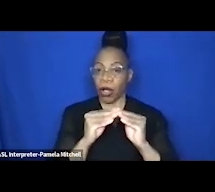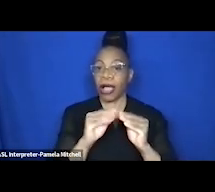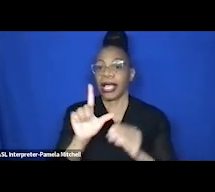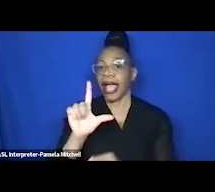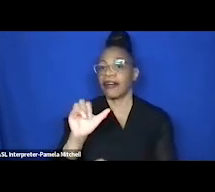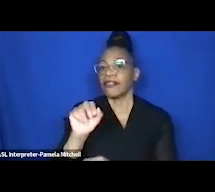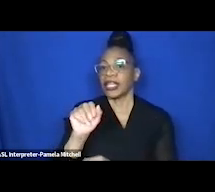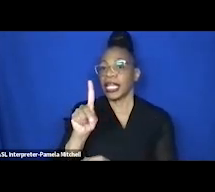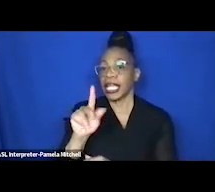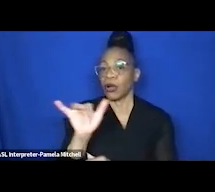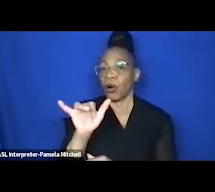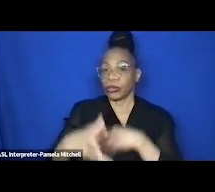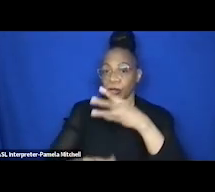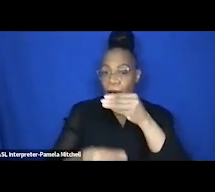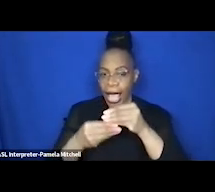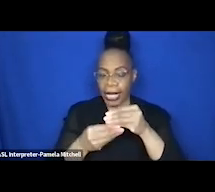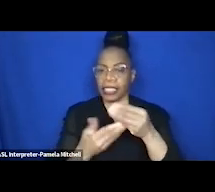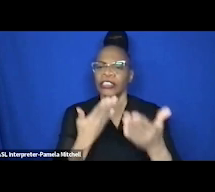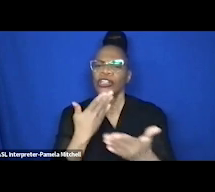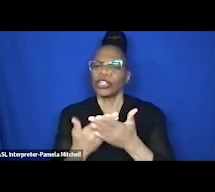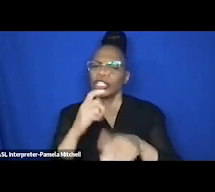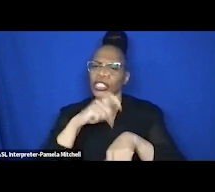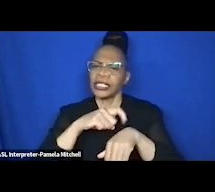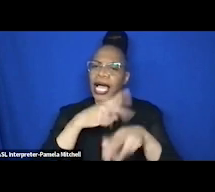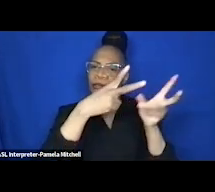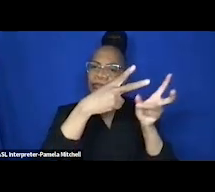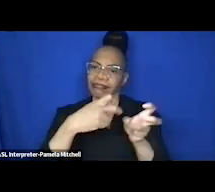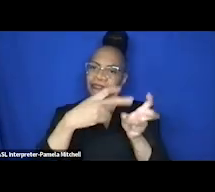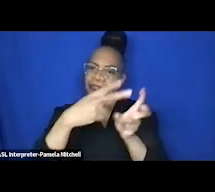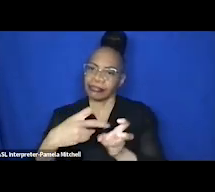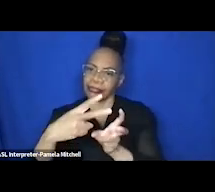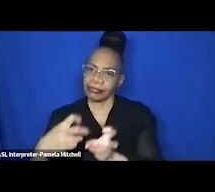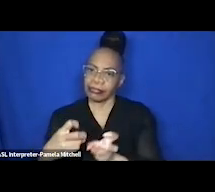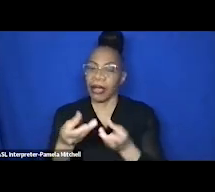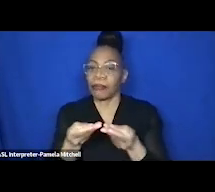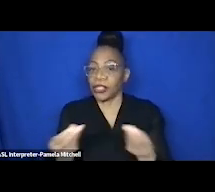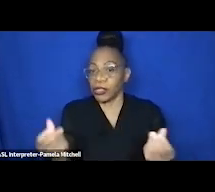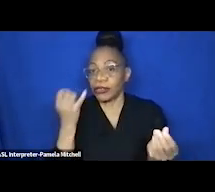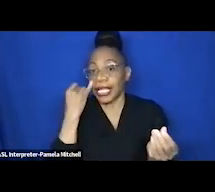So now is a good time to download materials, if you'd like. A recording will be available